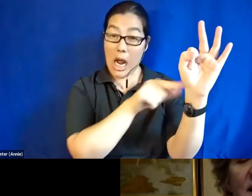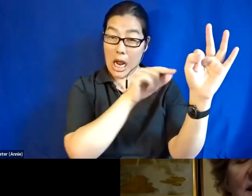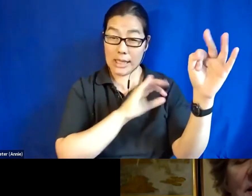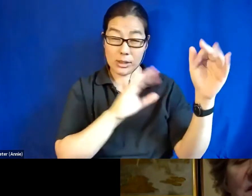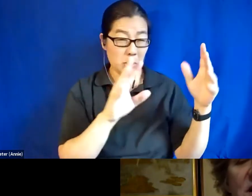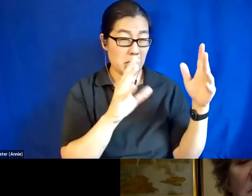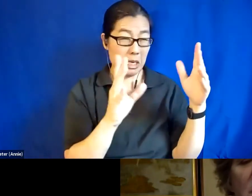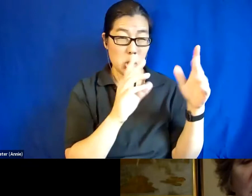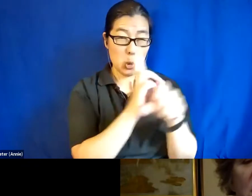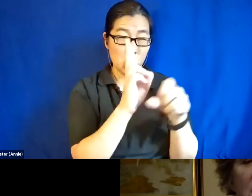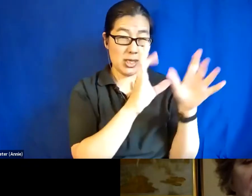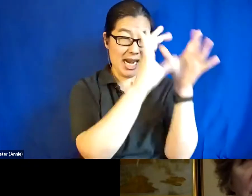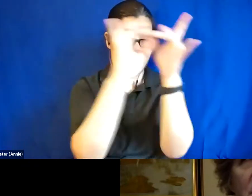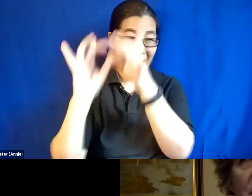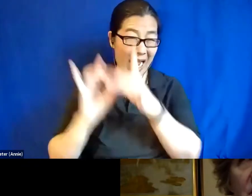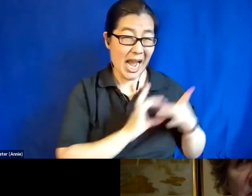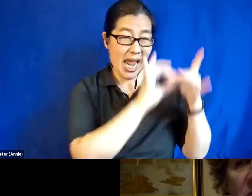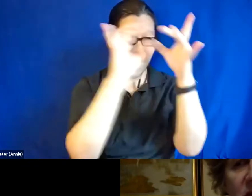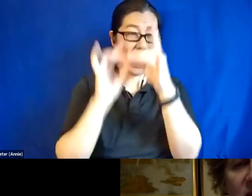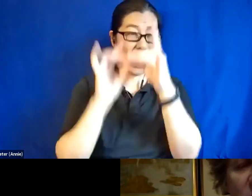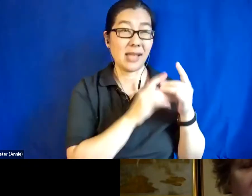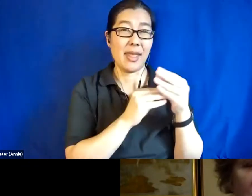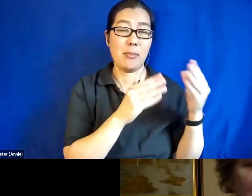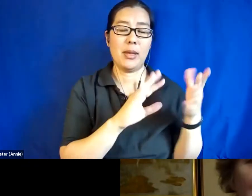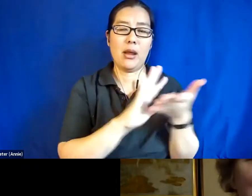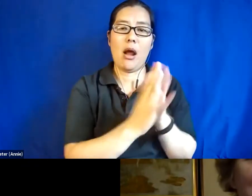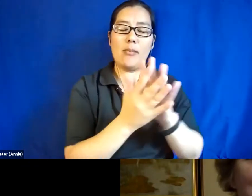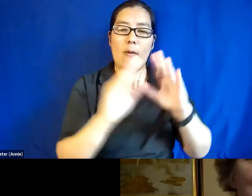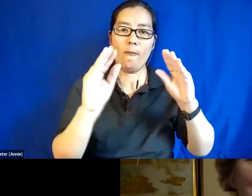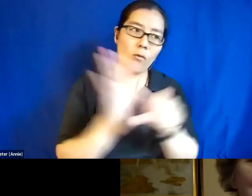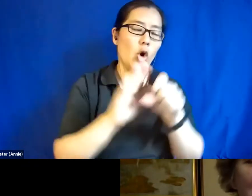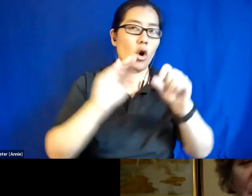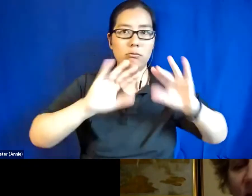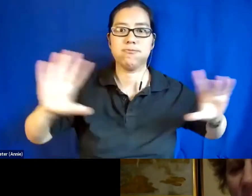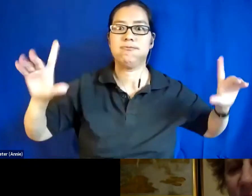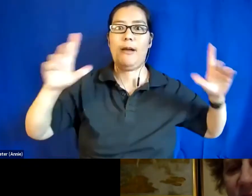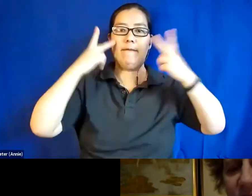I'm visually impaired myself. Working on this PROMTH has been a real privilege for the six